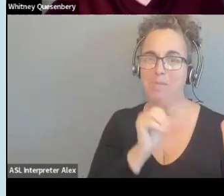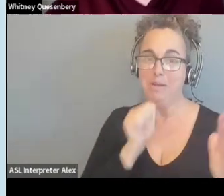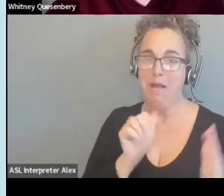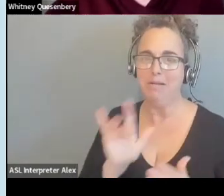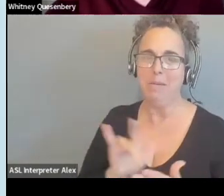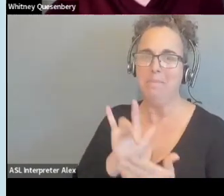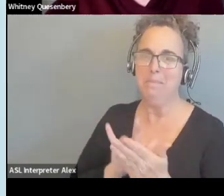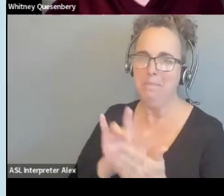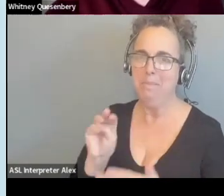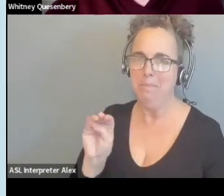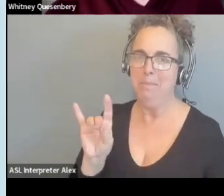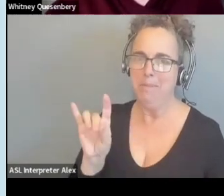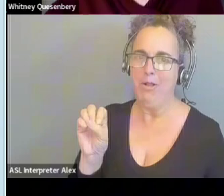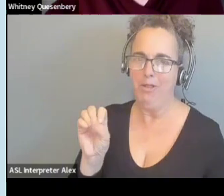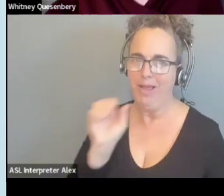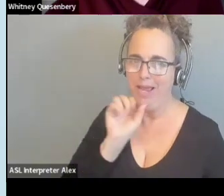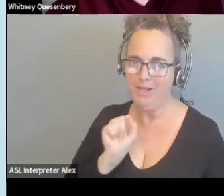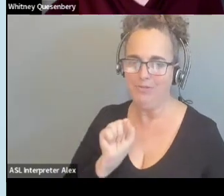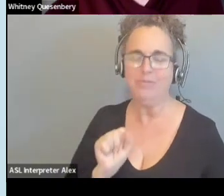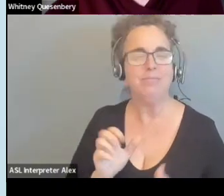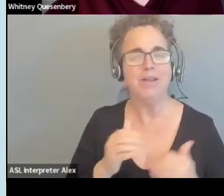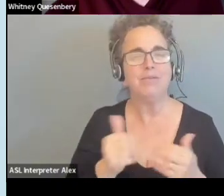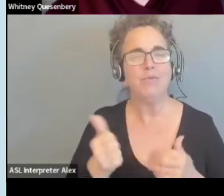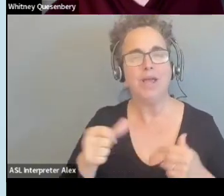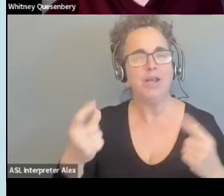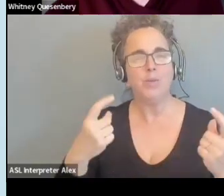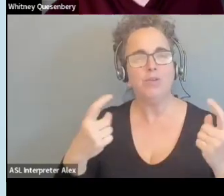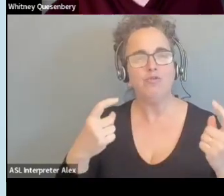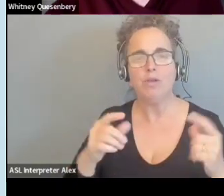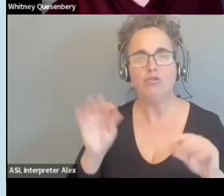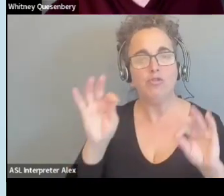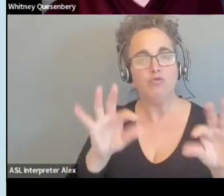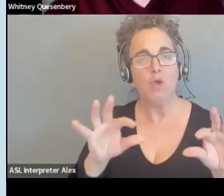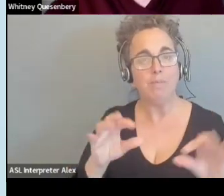But if you have questions, drop them in and someone will let me know that they're there.